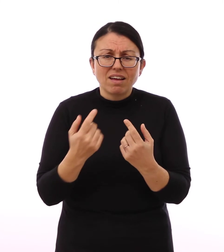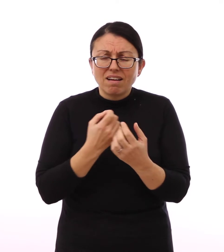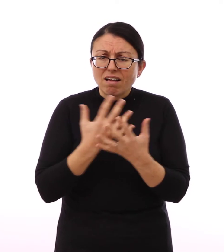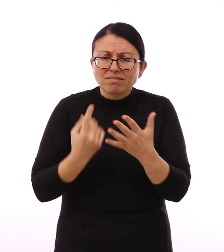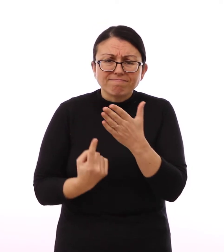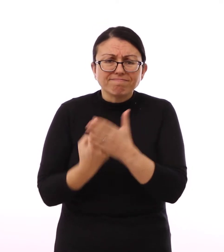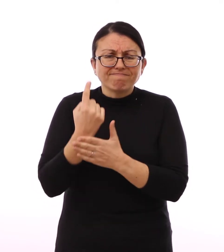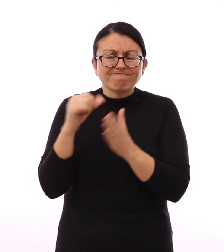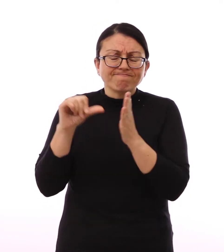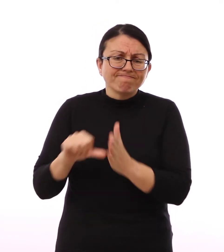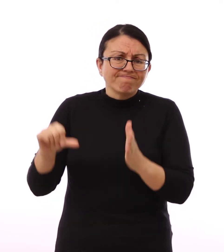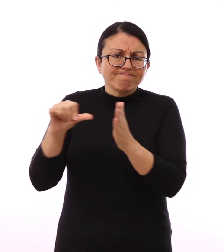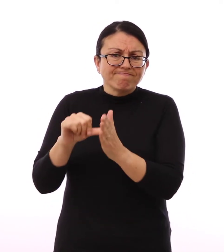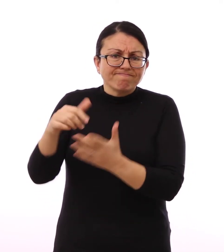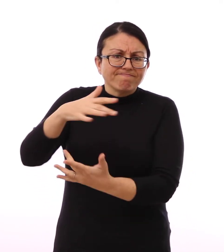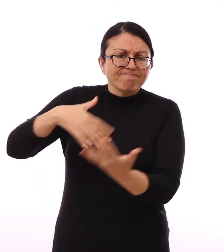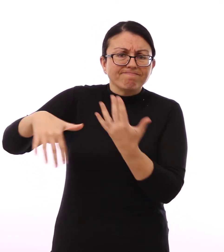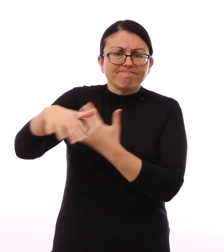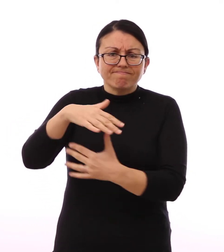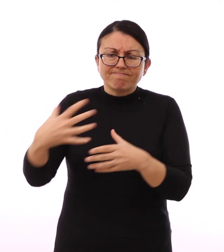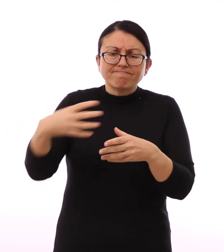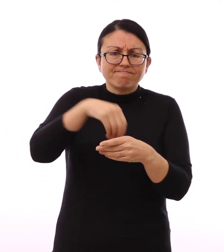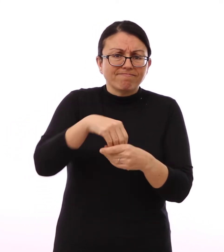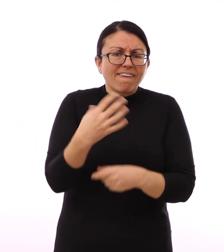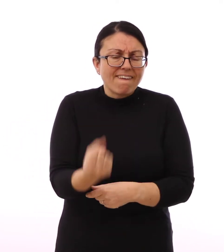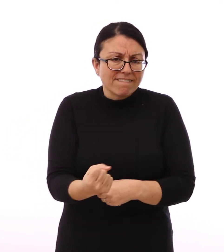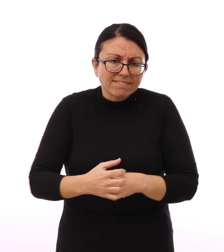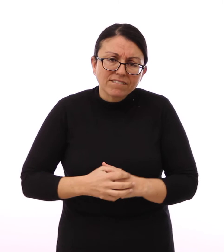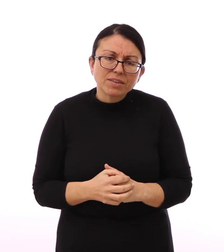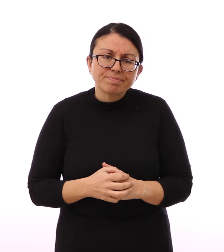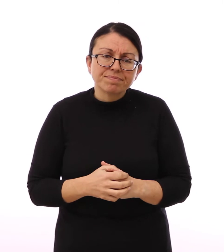alongside the harsh material conditions in which the narratives took place.